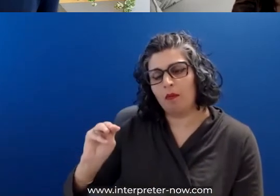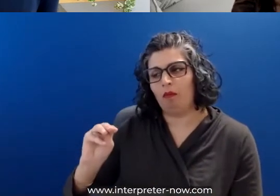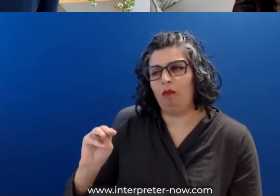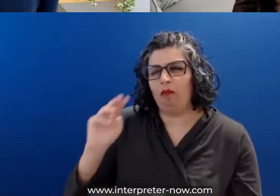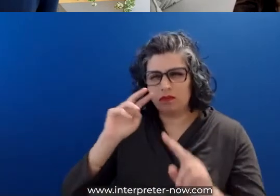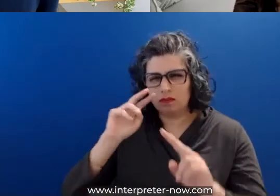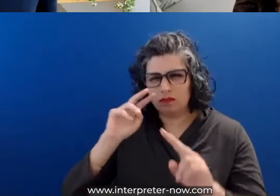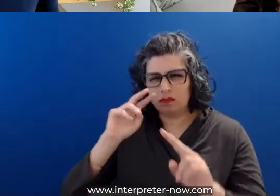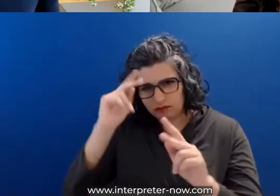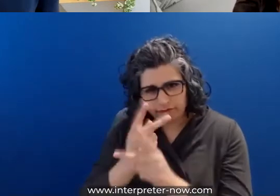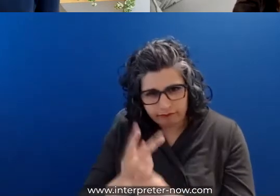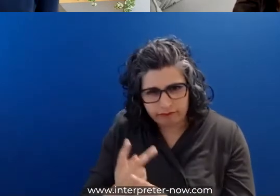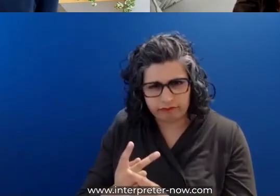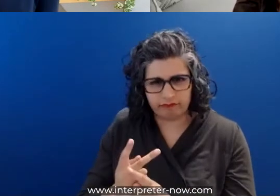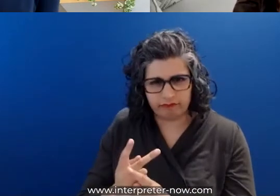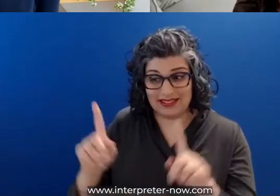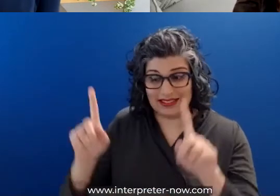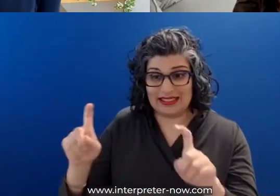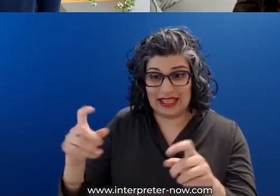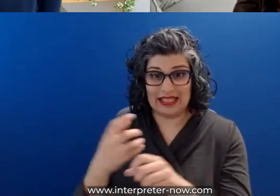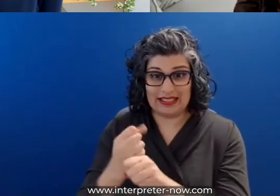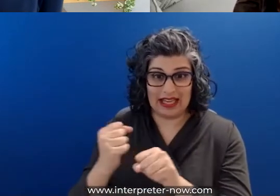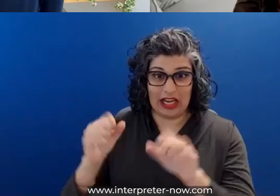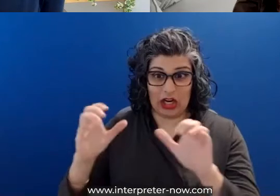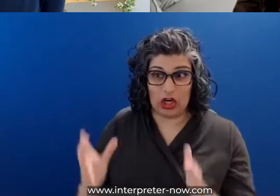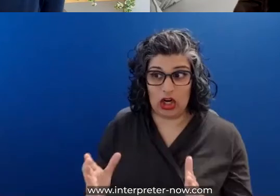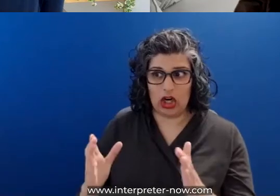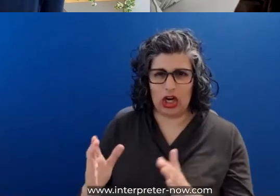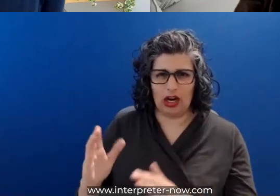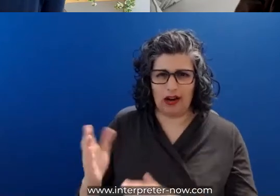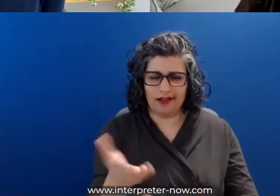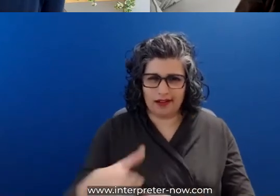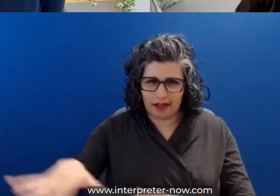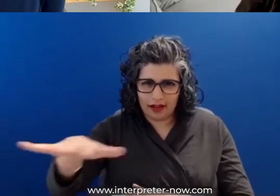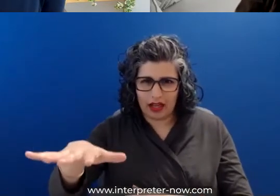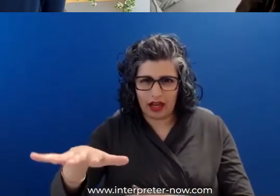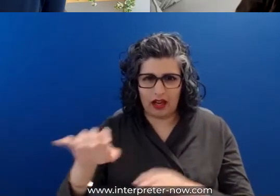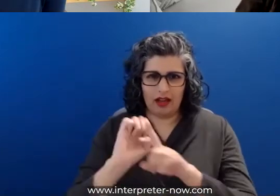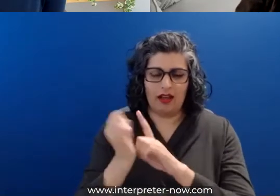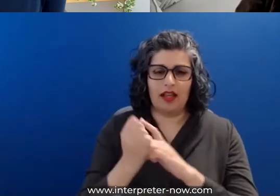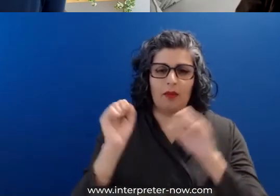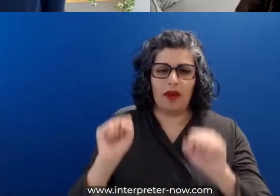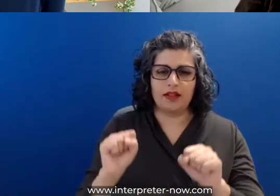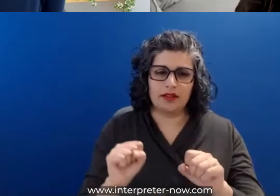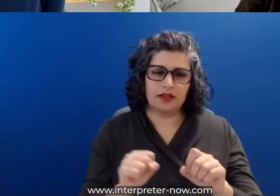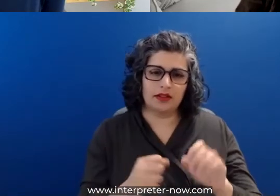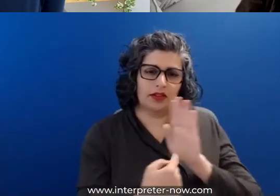a test-taker exists in the test-taking environment is potentially indicative of unauthorized